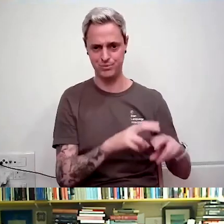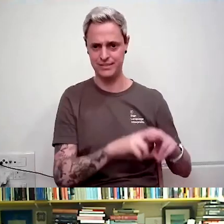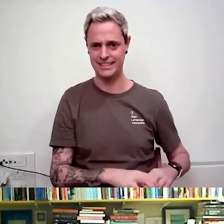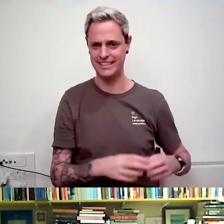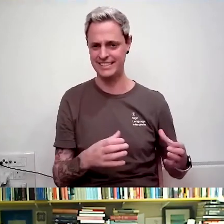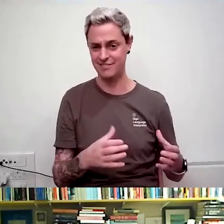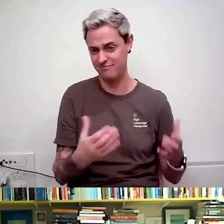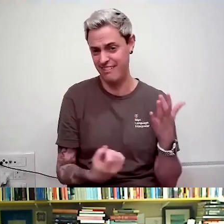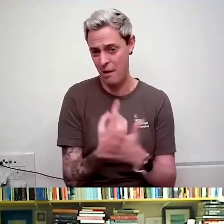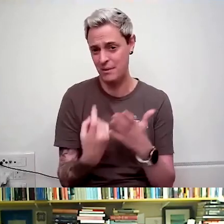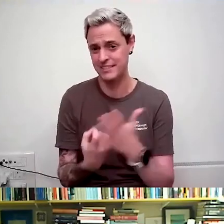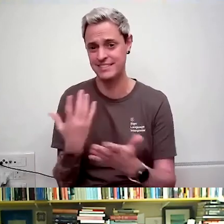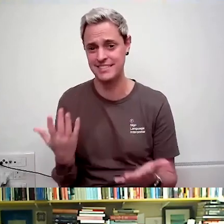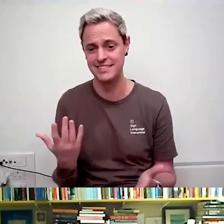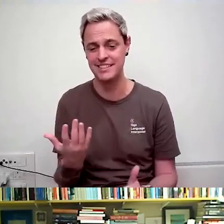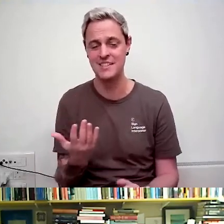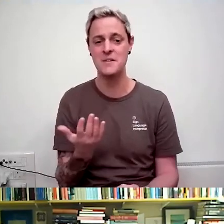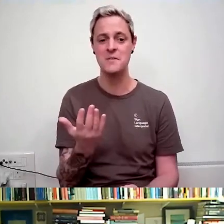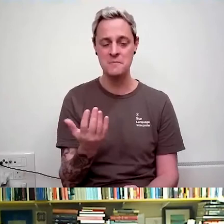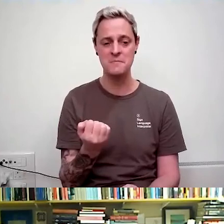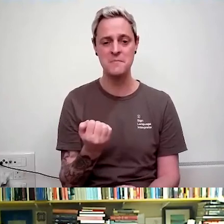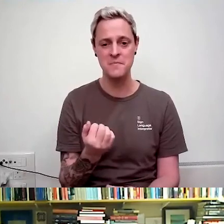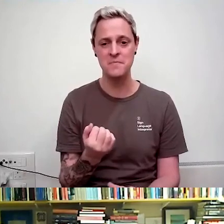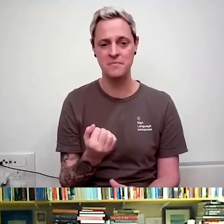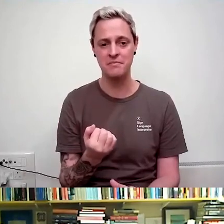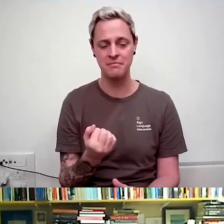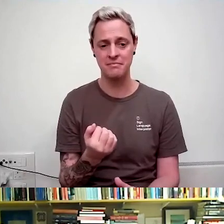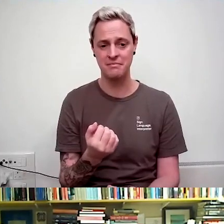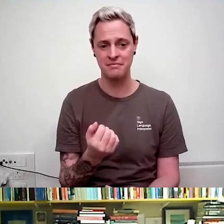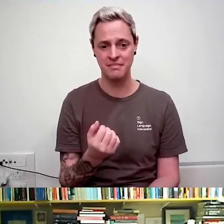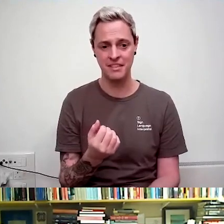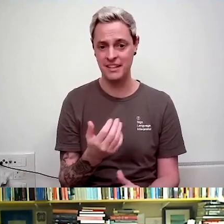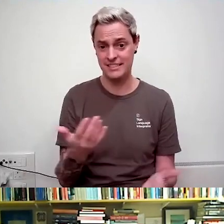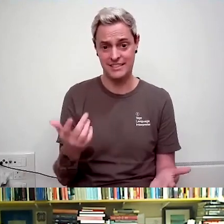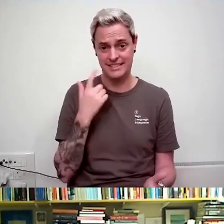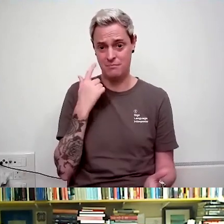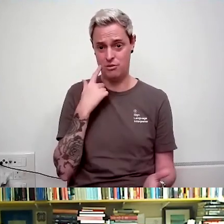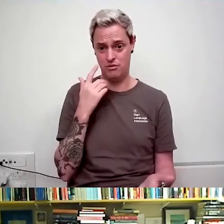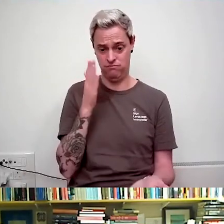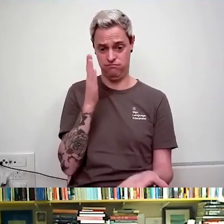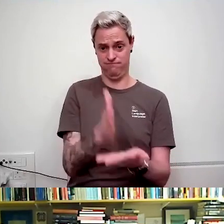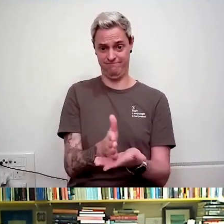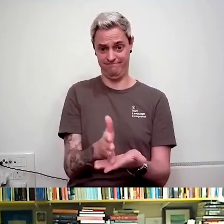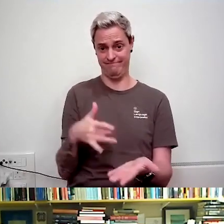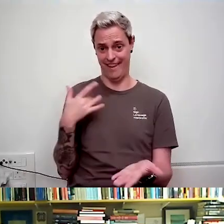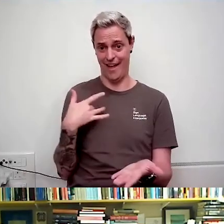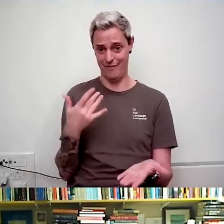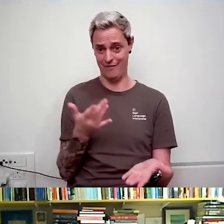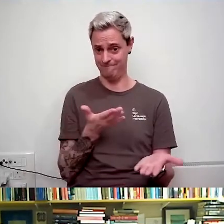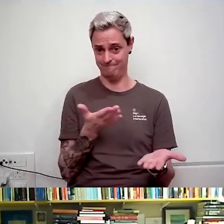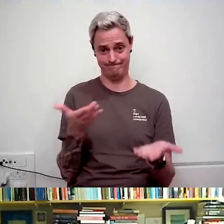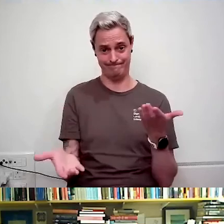How I basically see it, this is very kind of simple real life answer, but I think my,